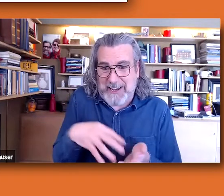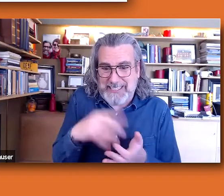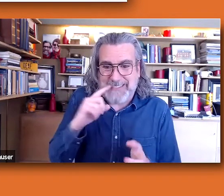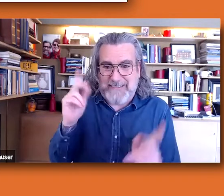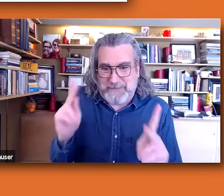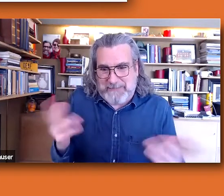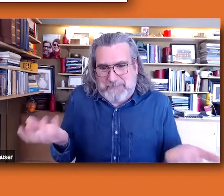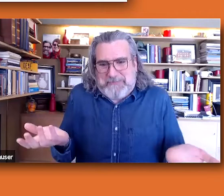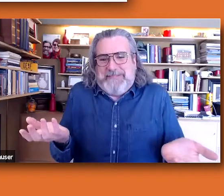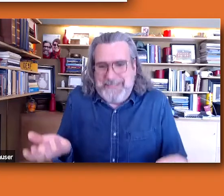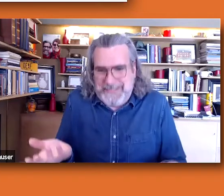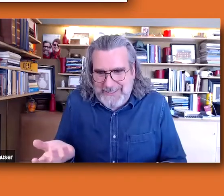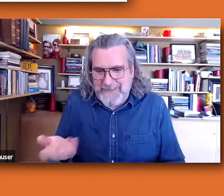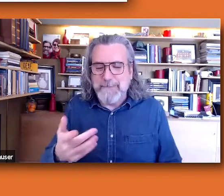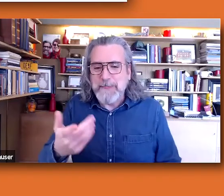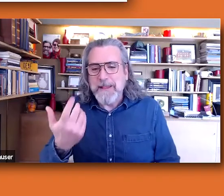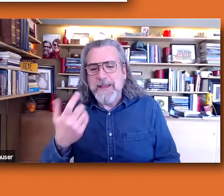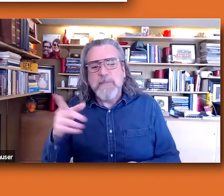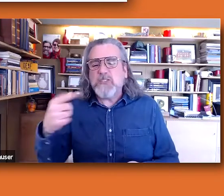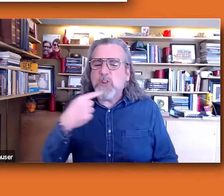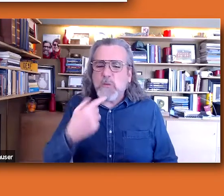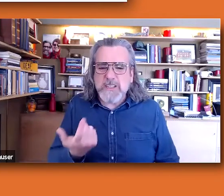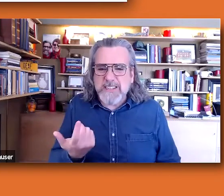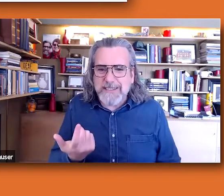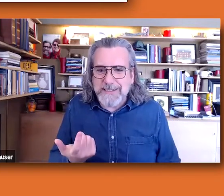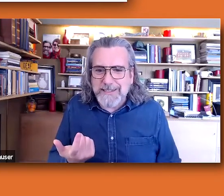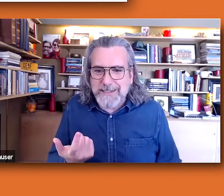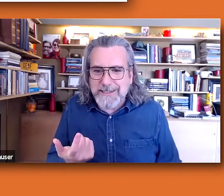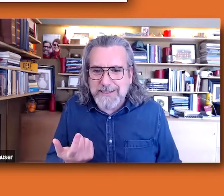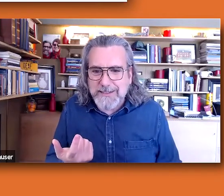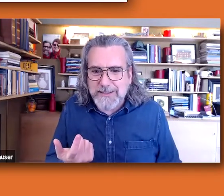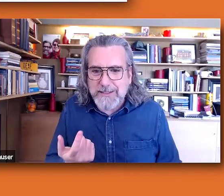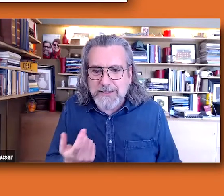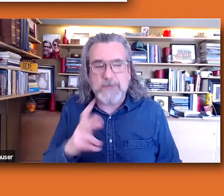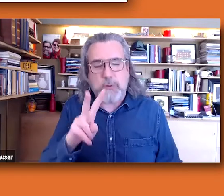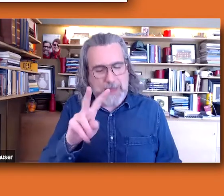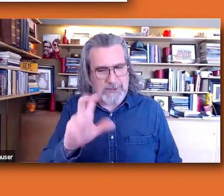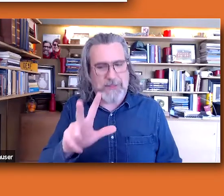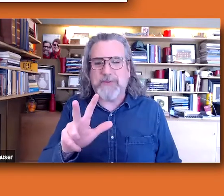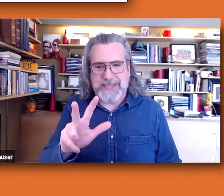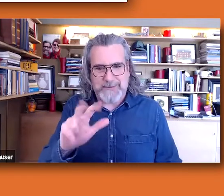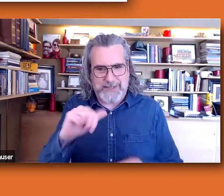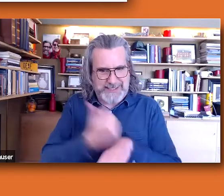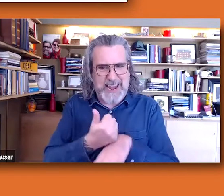I study deaf people. I run the Deaf Studies Lab. Jessica: And that was in 2003. Correct?